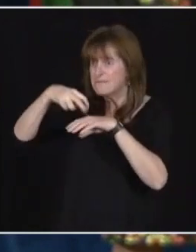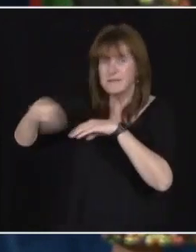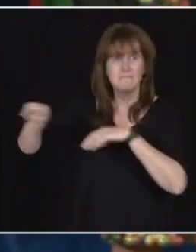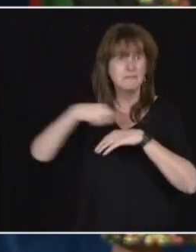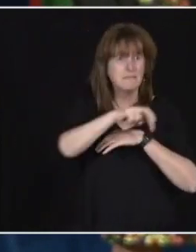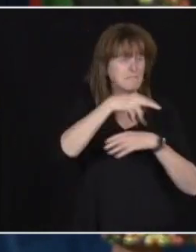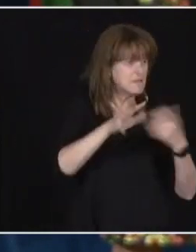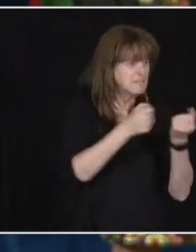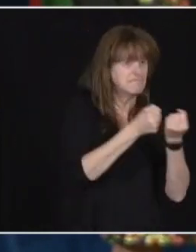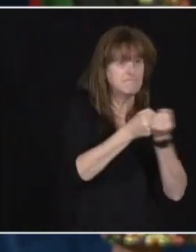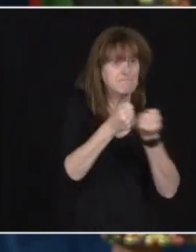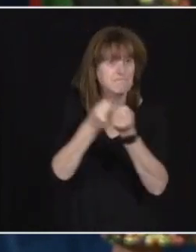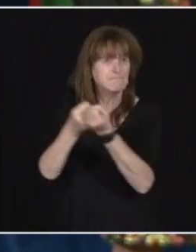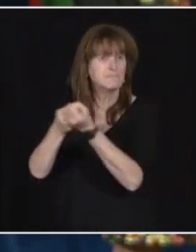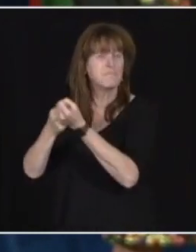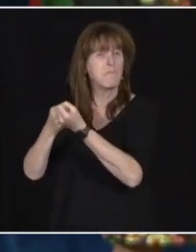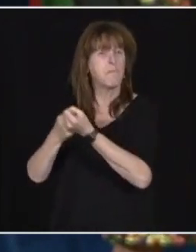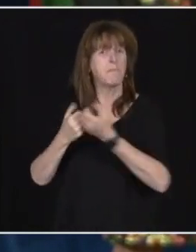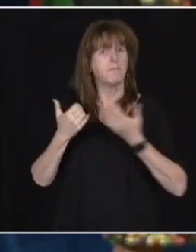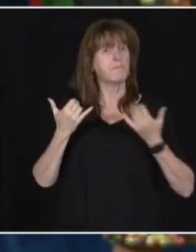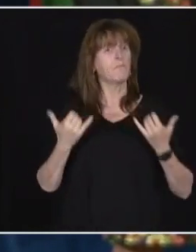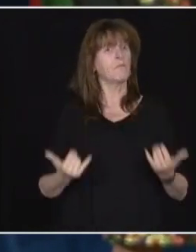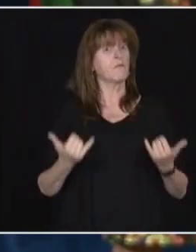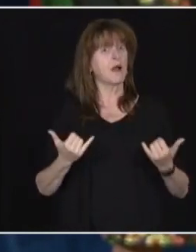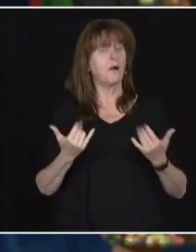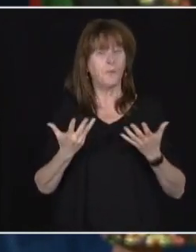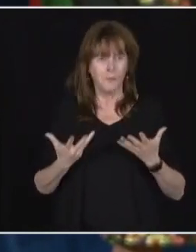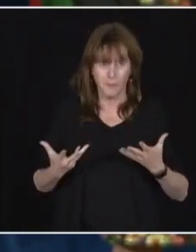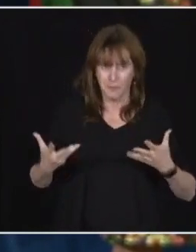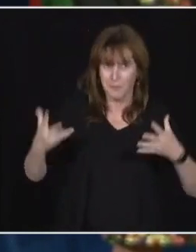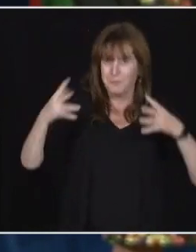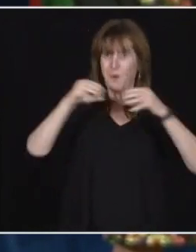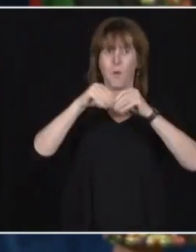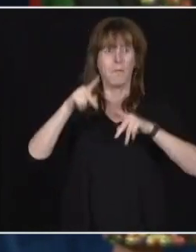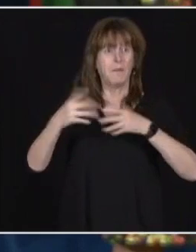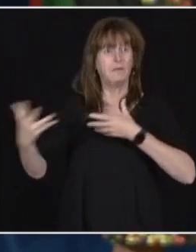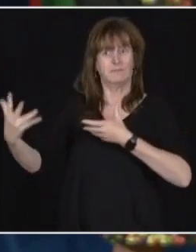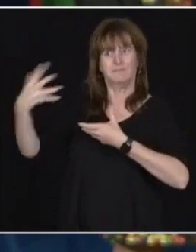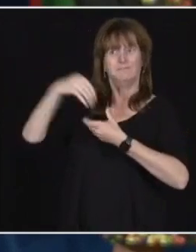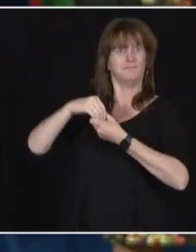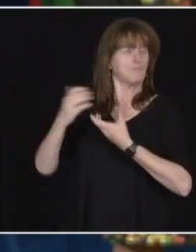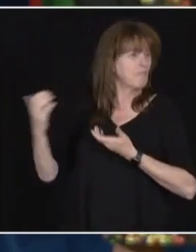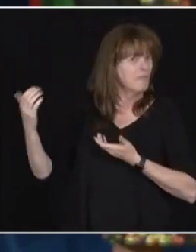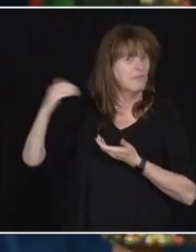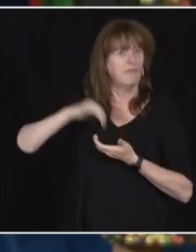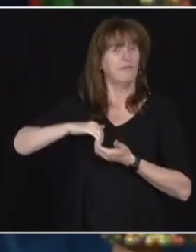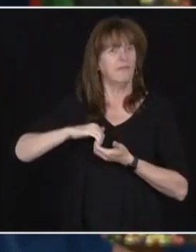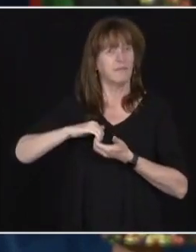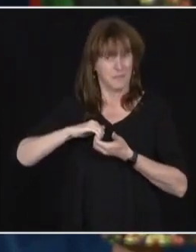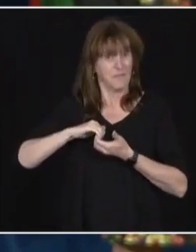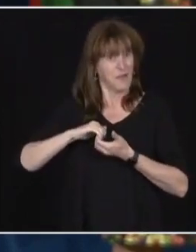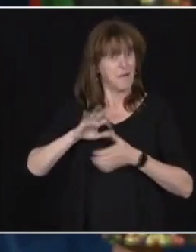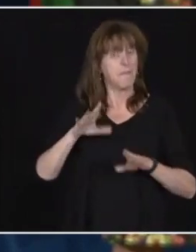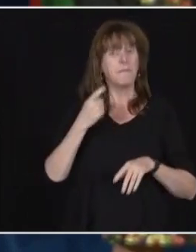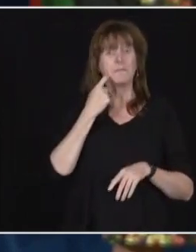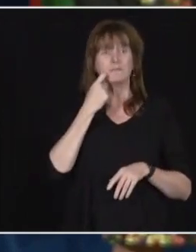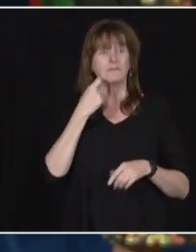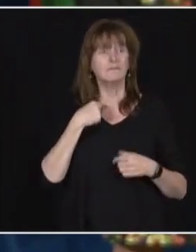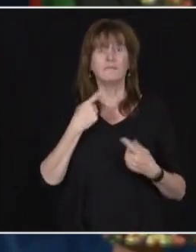needed. Now, we are getting even more partners in this fight.